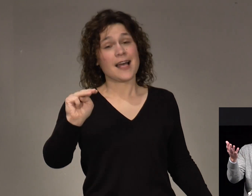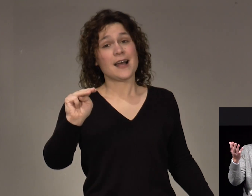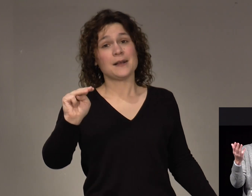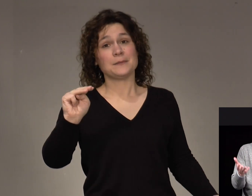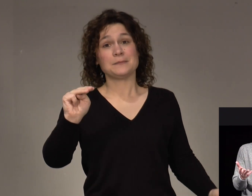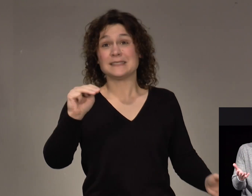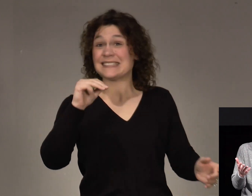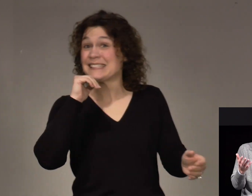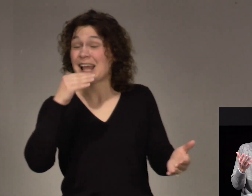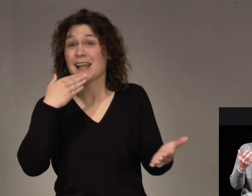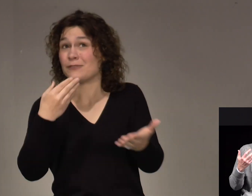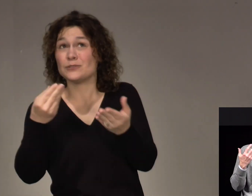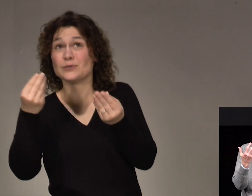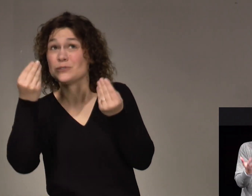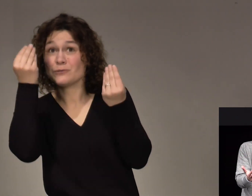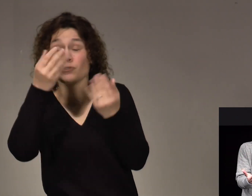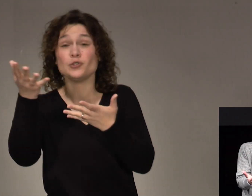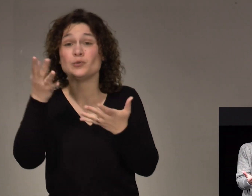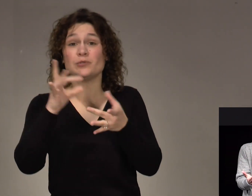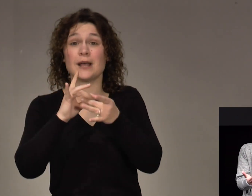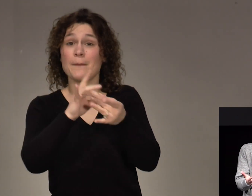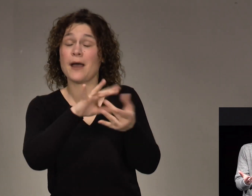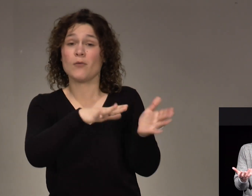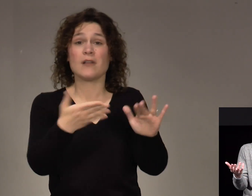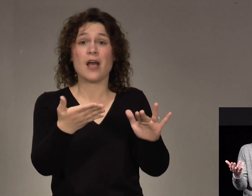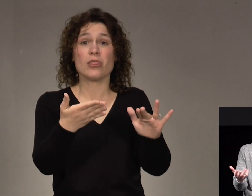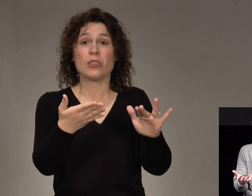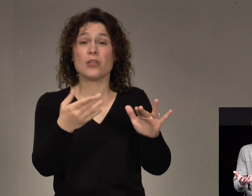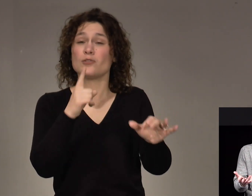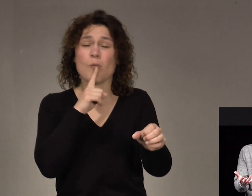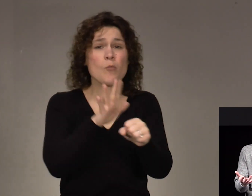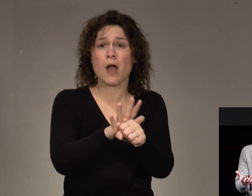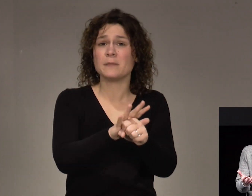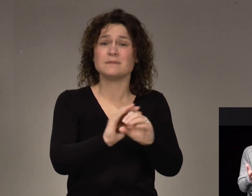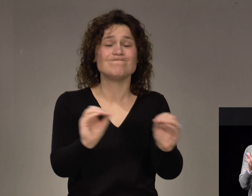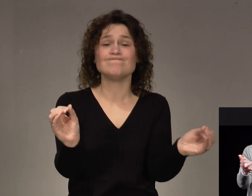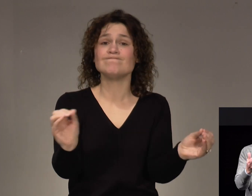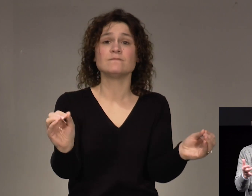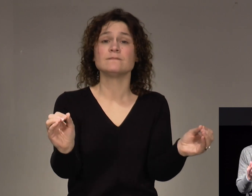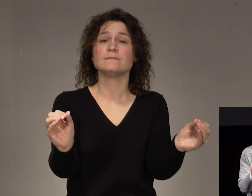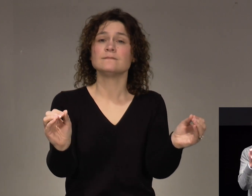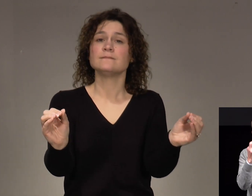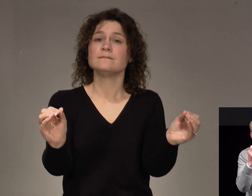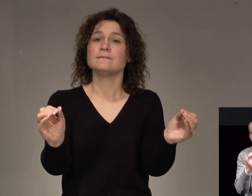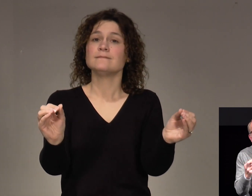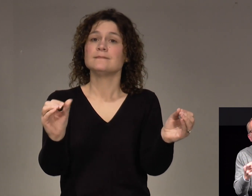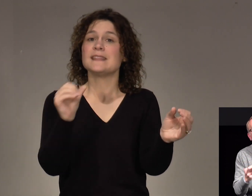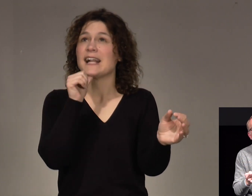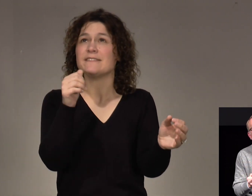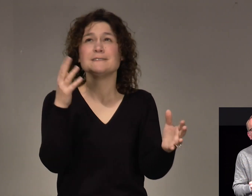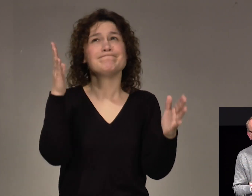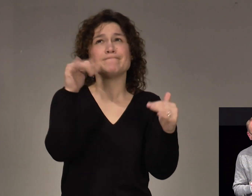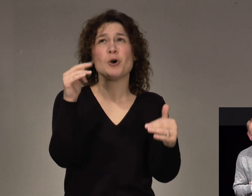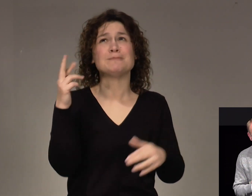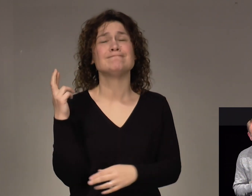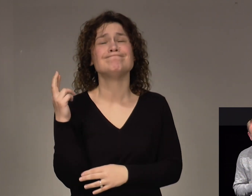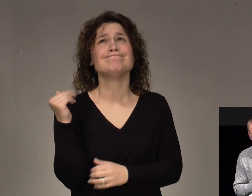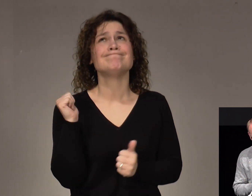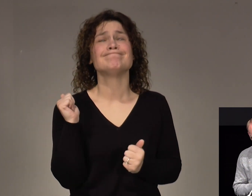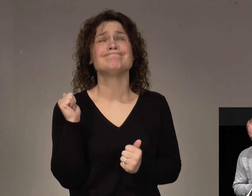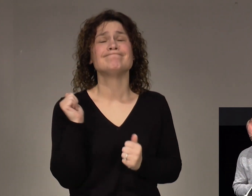news about death--no assurance. It's just not even a crossing of the fingers.